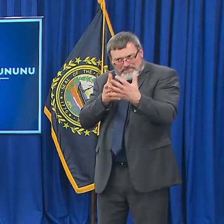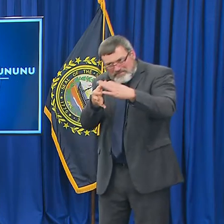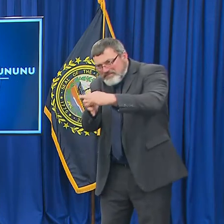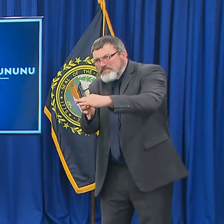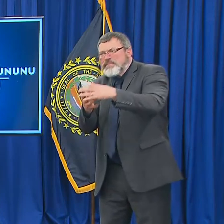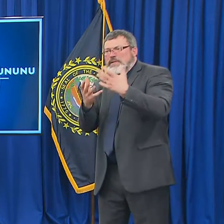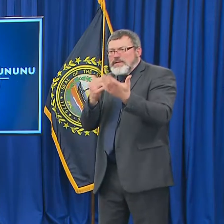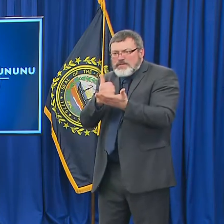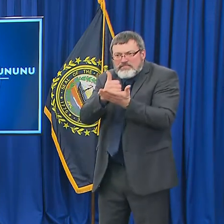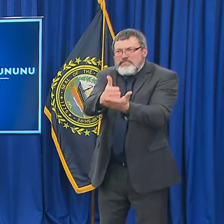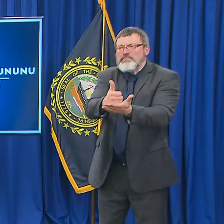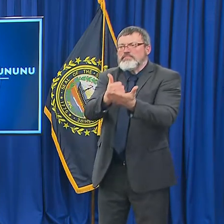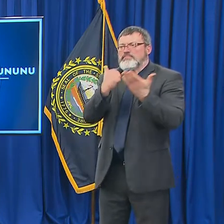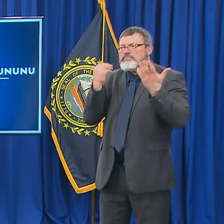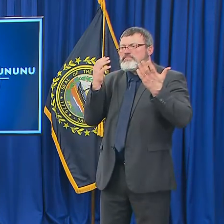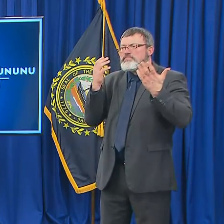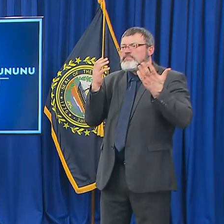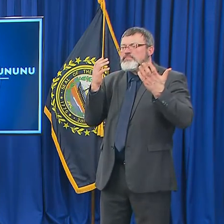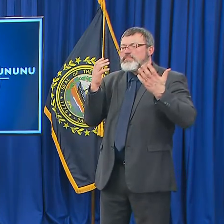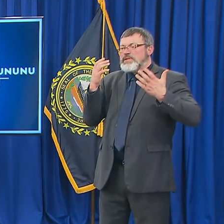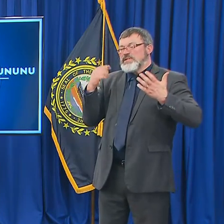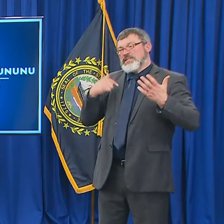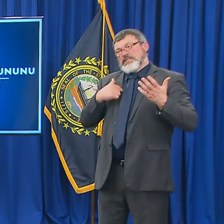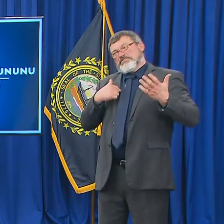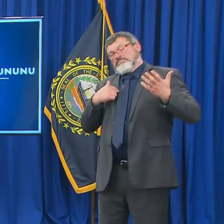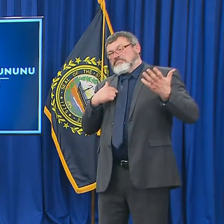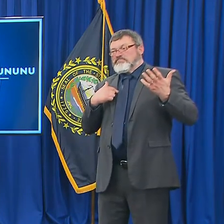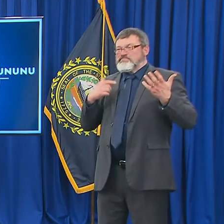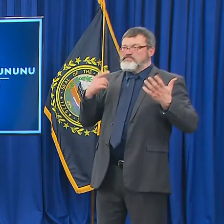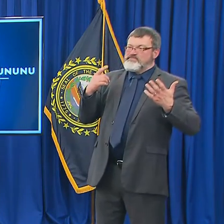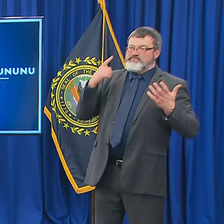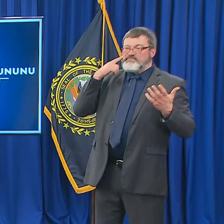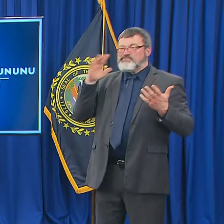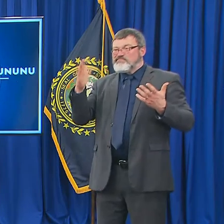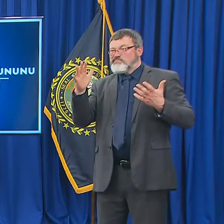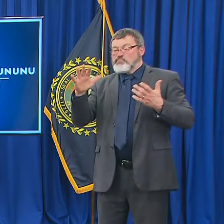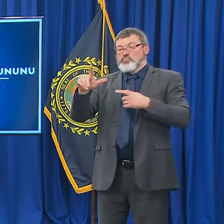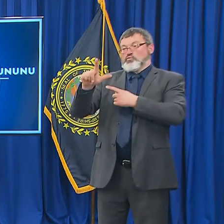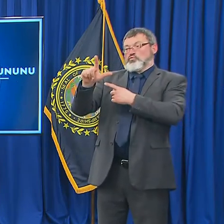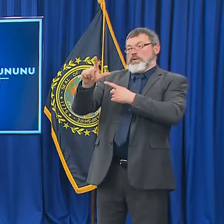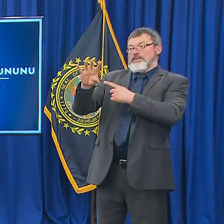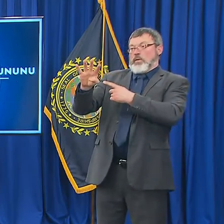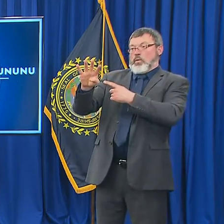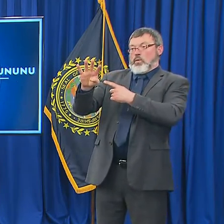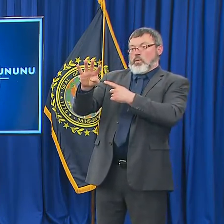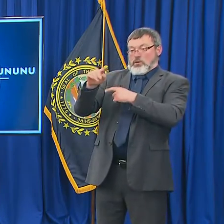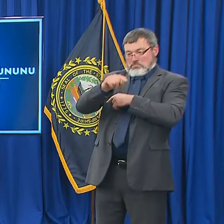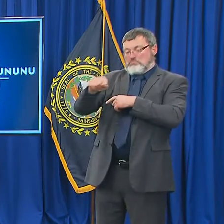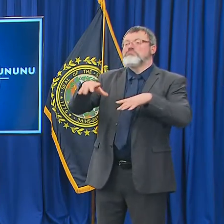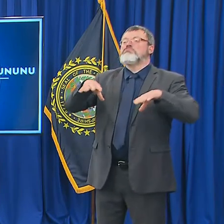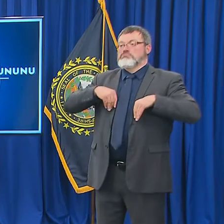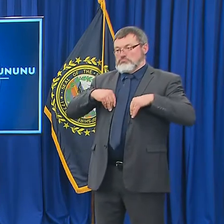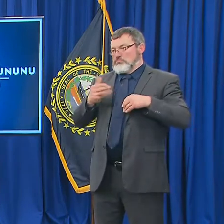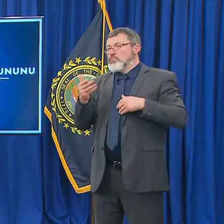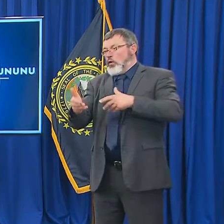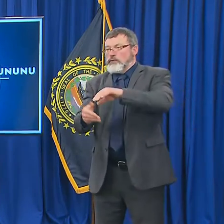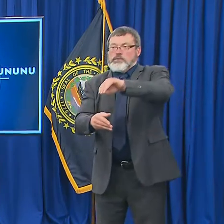I have to tell you, I can't tell you how dangerous and frustrating that is. These individuals are out there. It was 15 degrees last night encouraging anyone